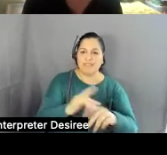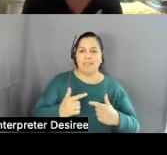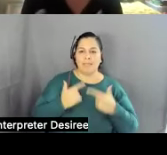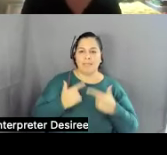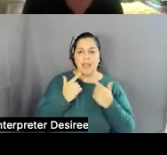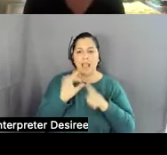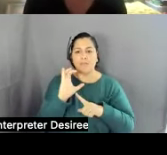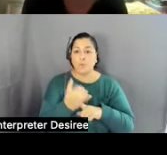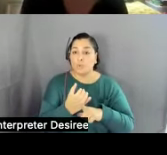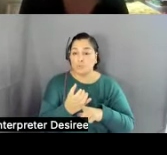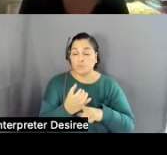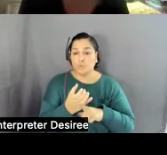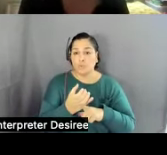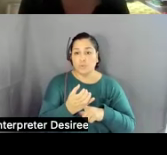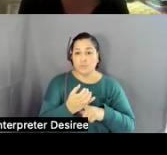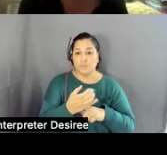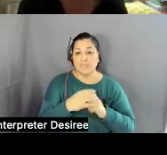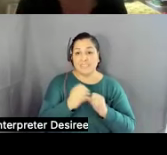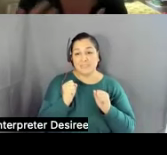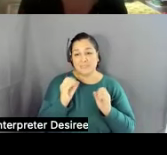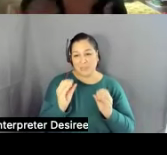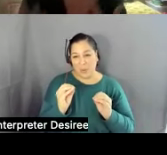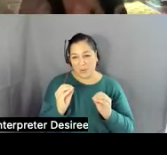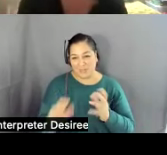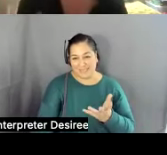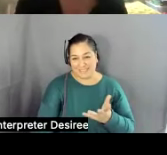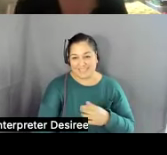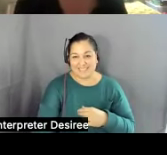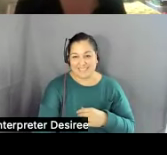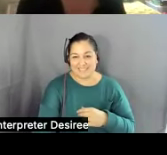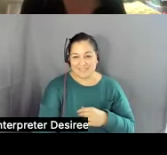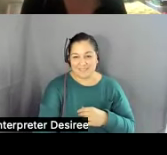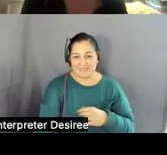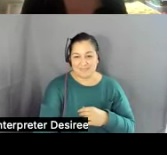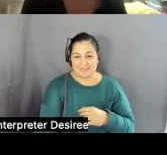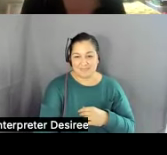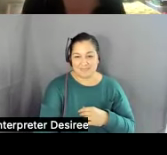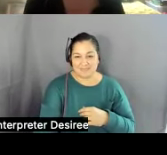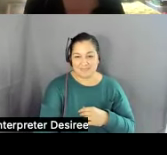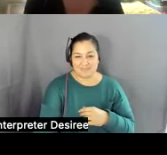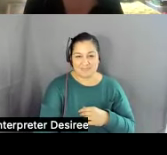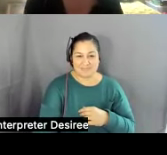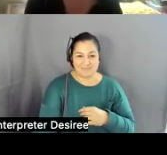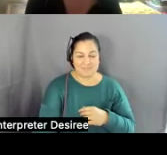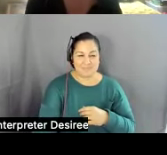So I, I bring this up because the challenges to communal work and engagement